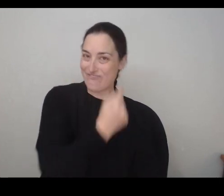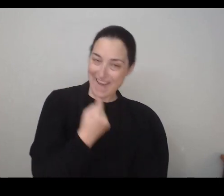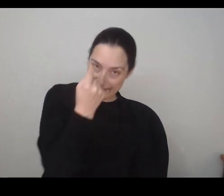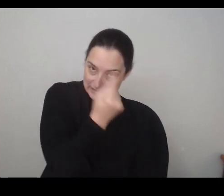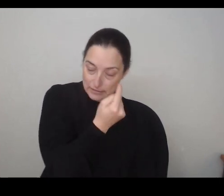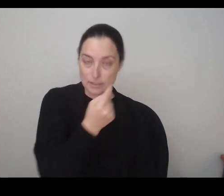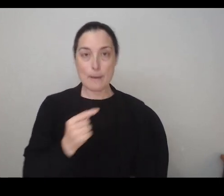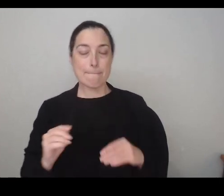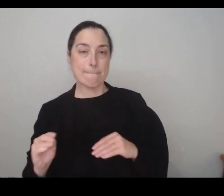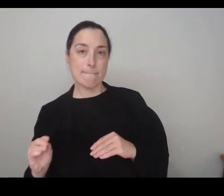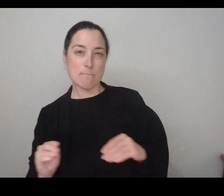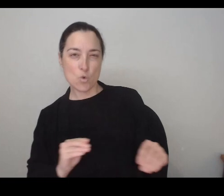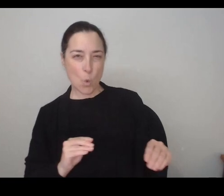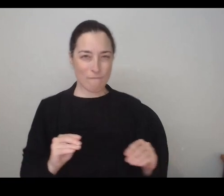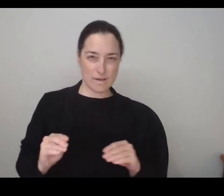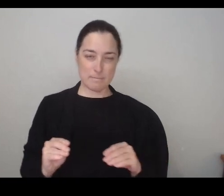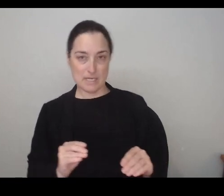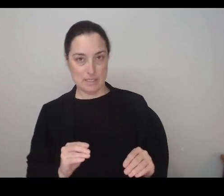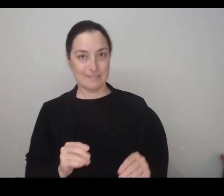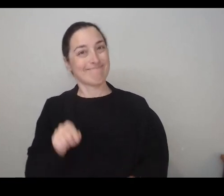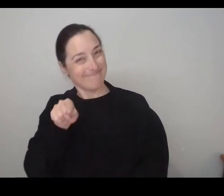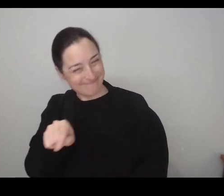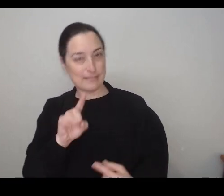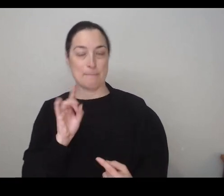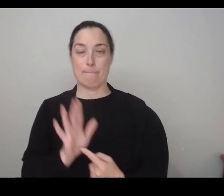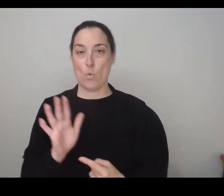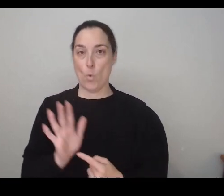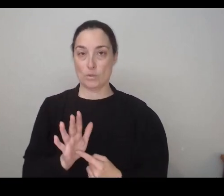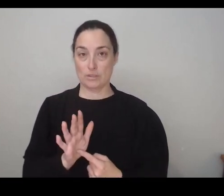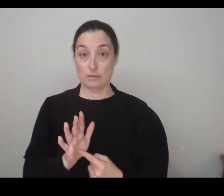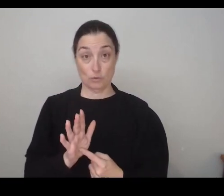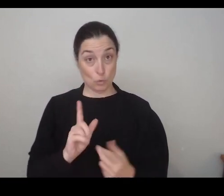was the stage, I would say. And if you consider it like that, I mean, you see that,